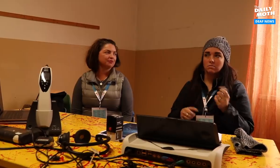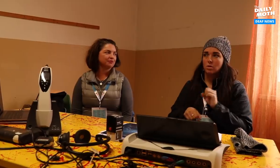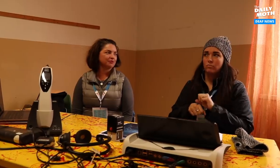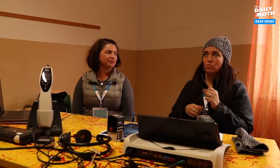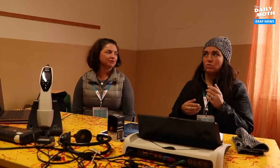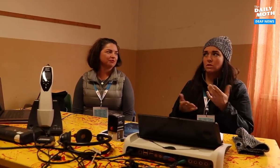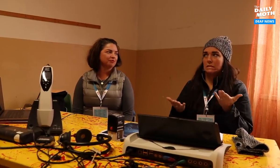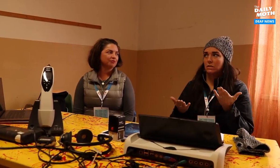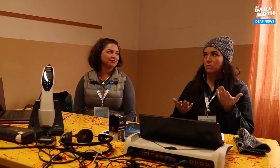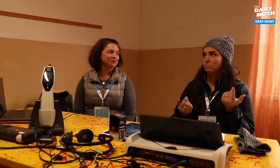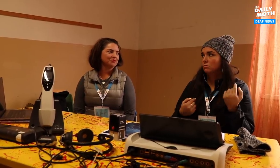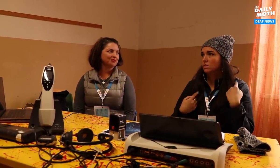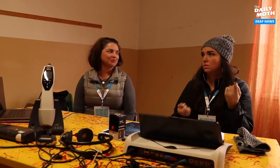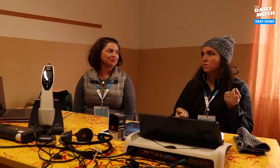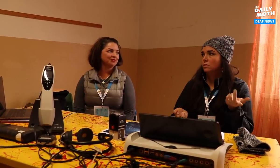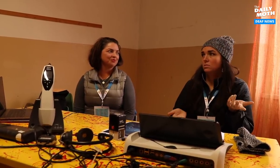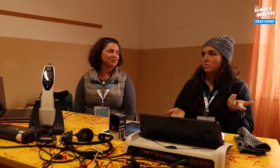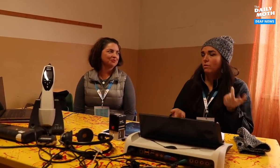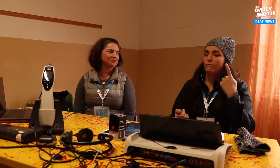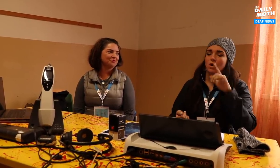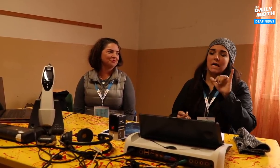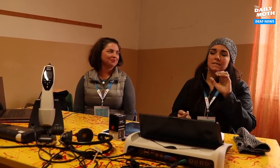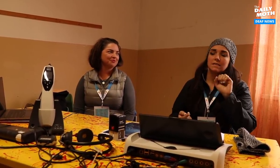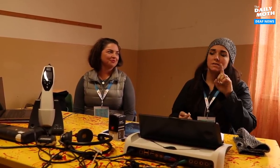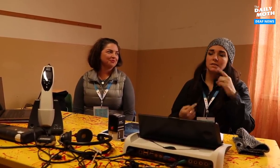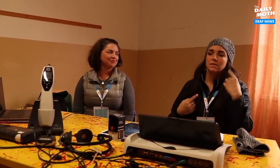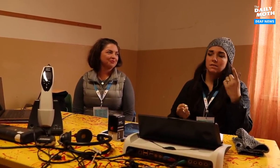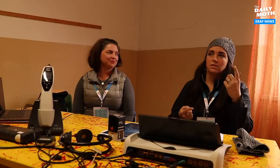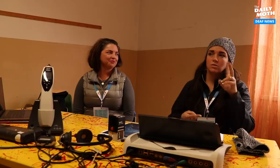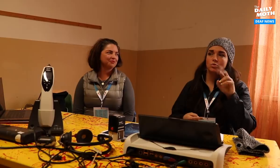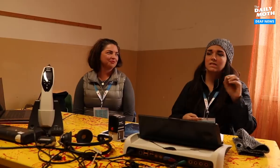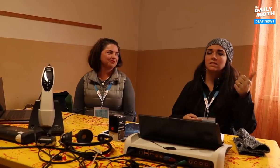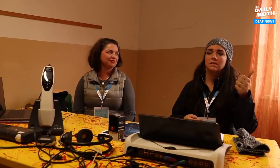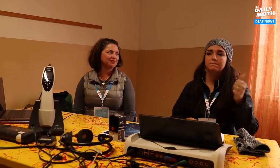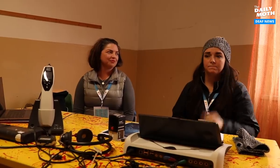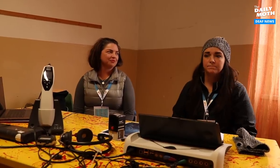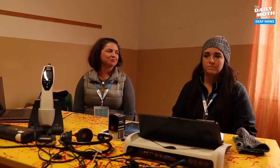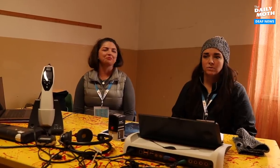I’ve worked for the ICSD since 2010.